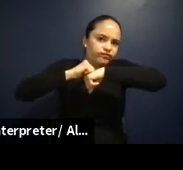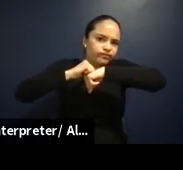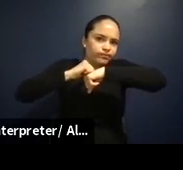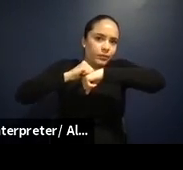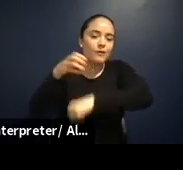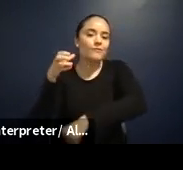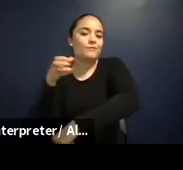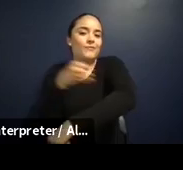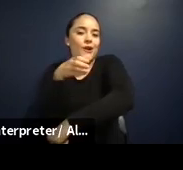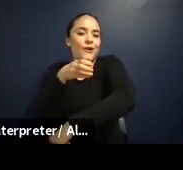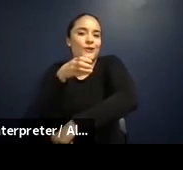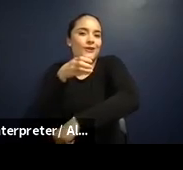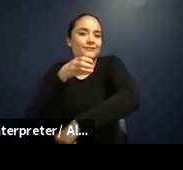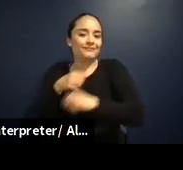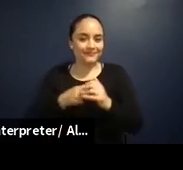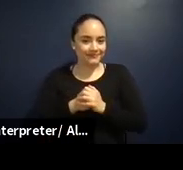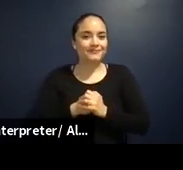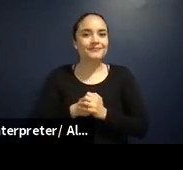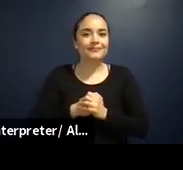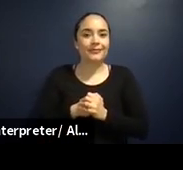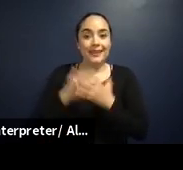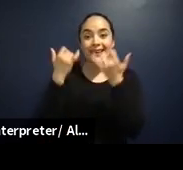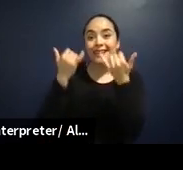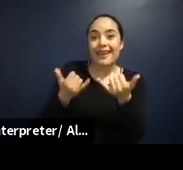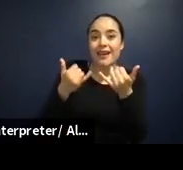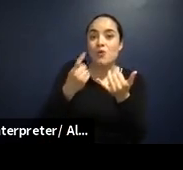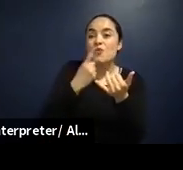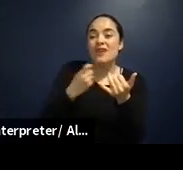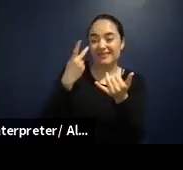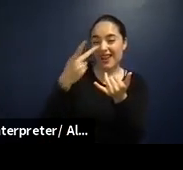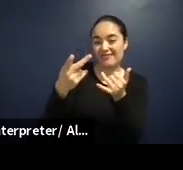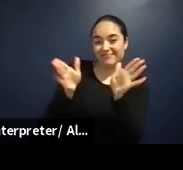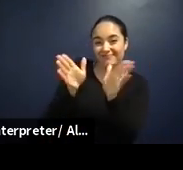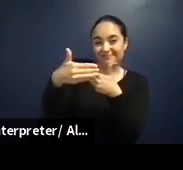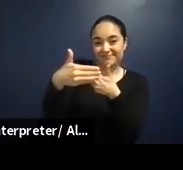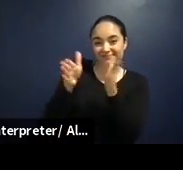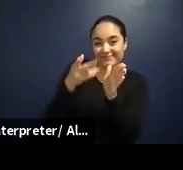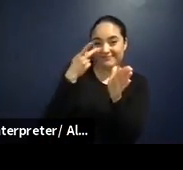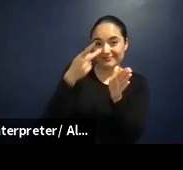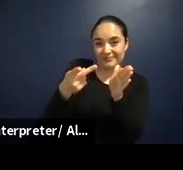powering that piston and making it go instead of the wire that carries a signal. So it's kind of